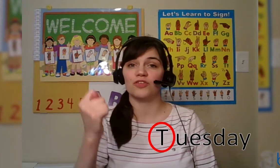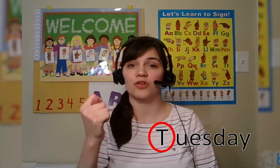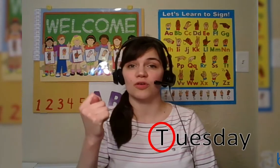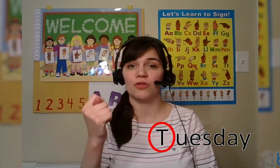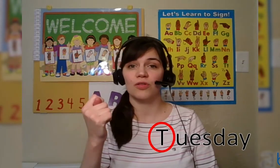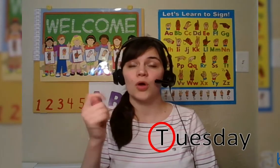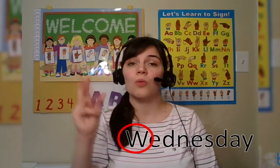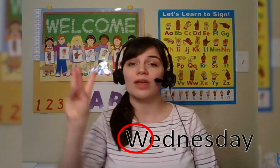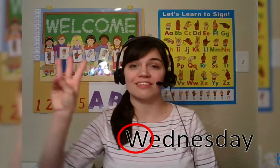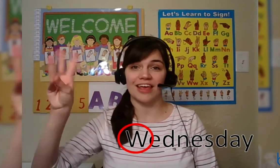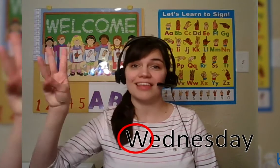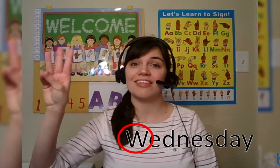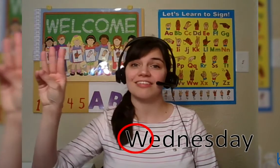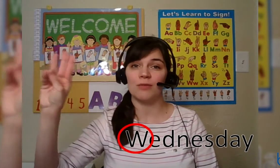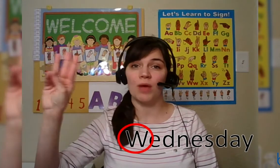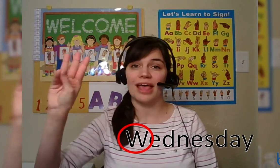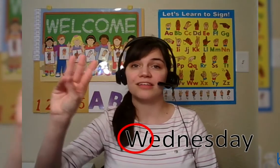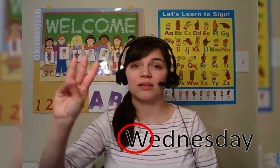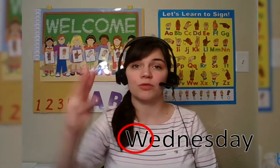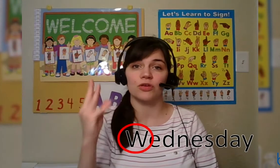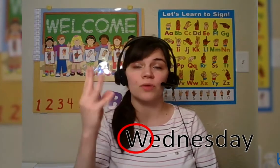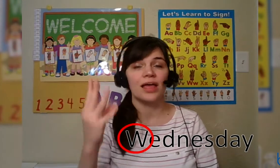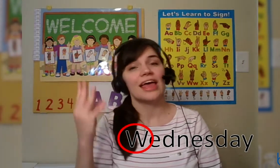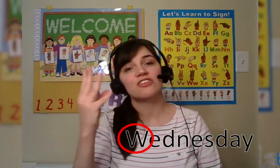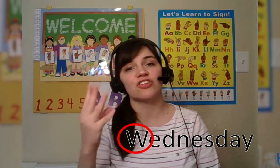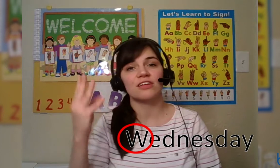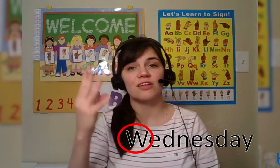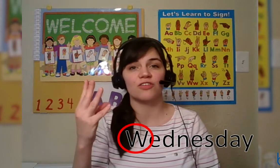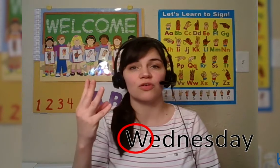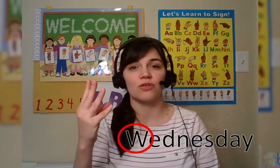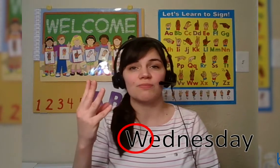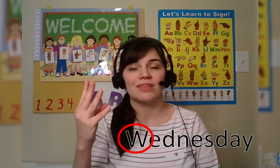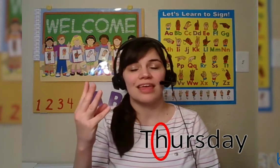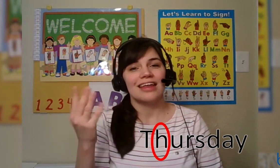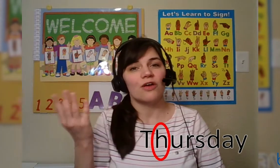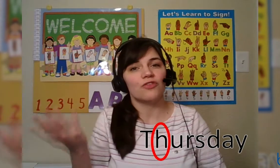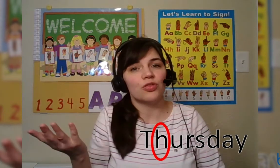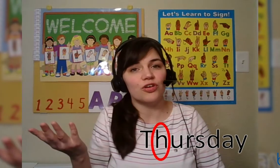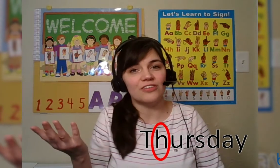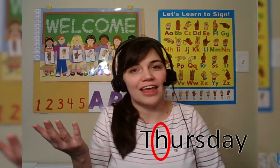circle. Wednesday the same way, a W, and turn it in a circle. Now for Thursday,